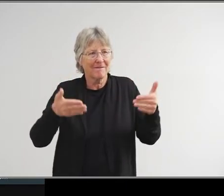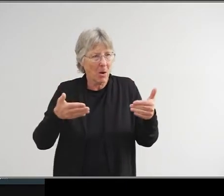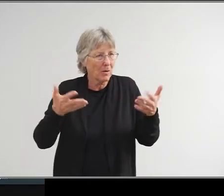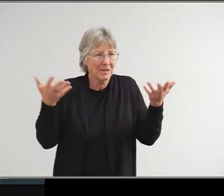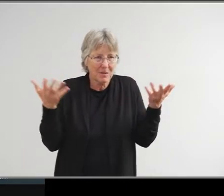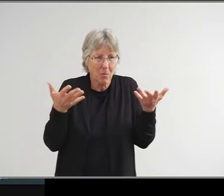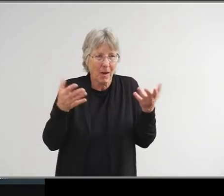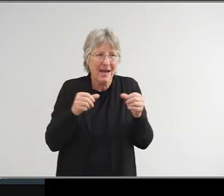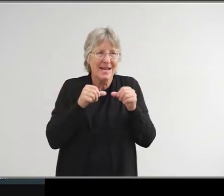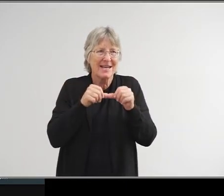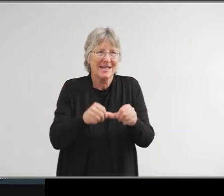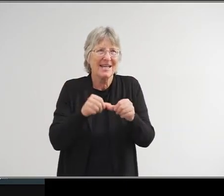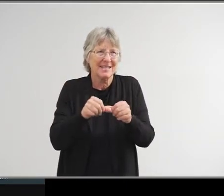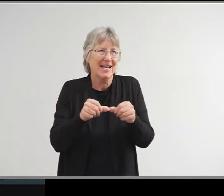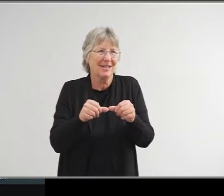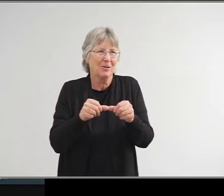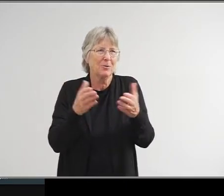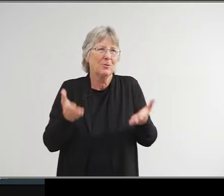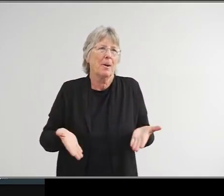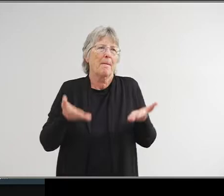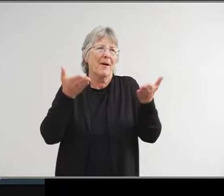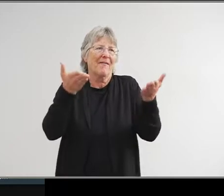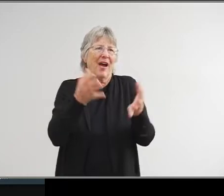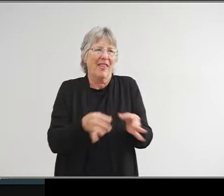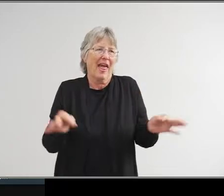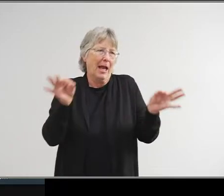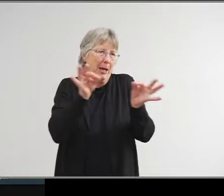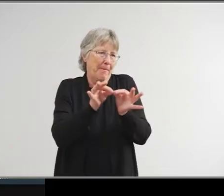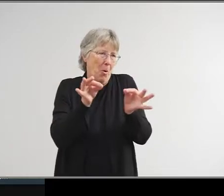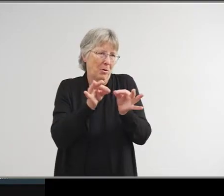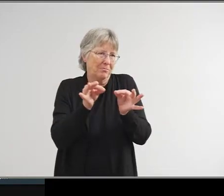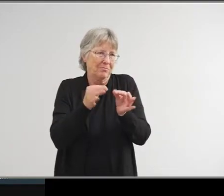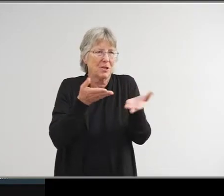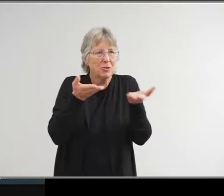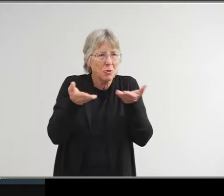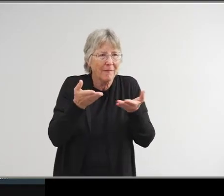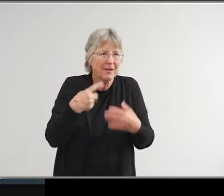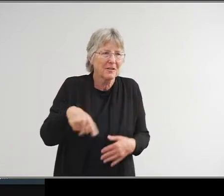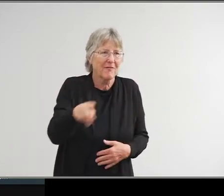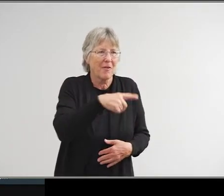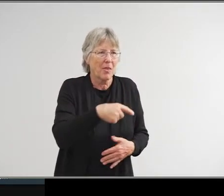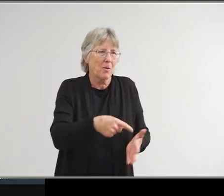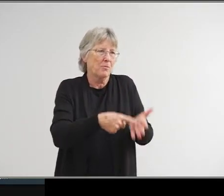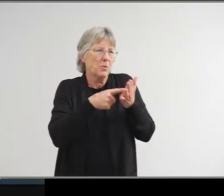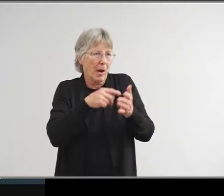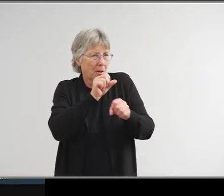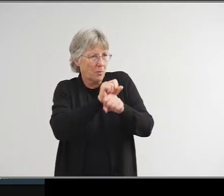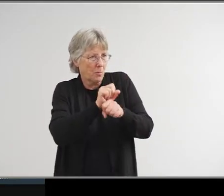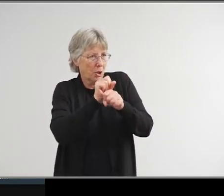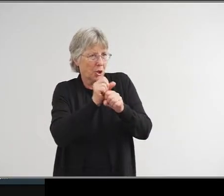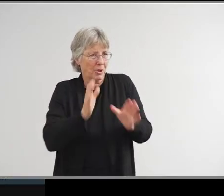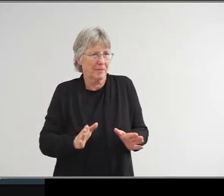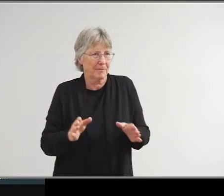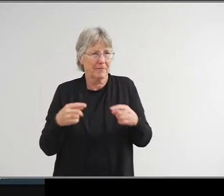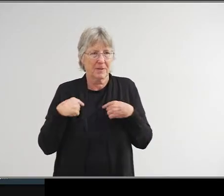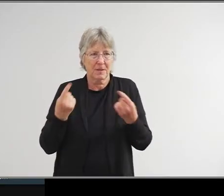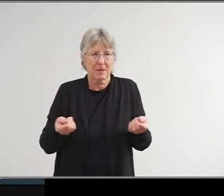that various essential service for those essential workers. And so, during the weekend when we were wrestling